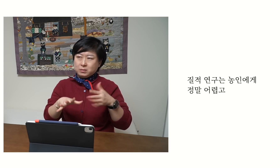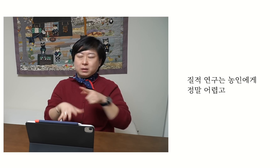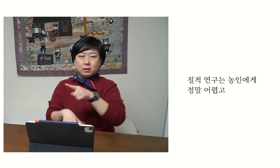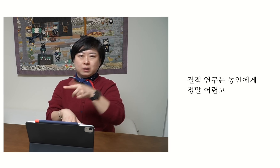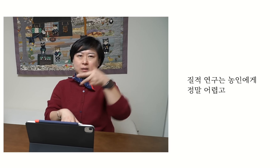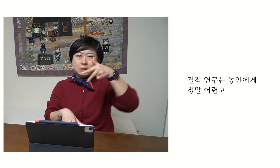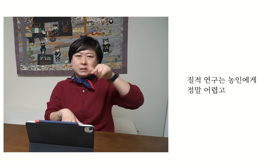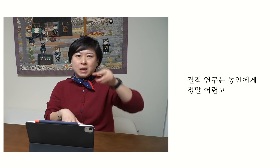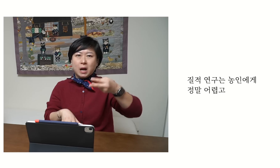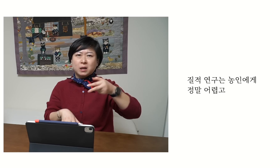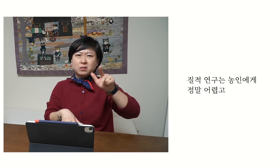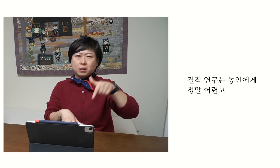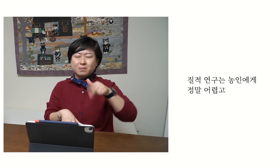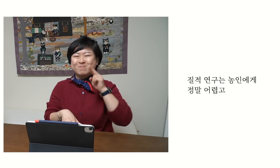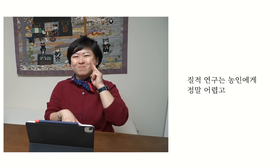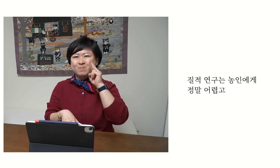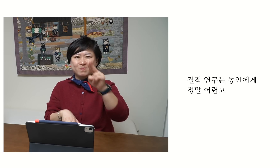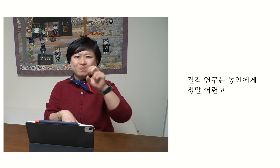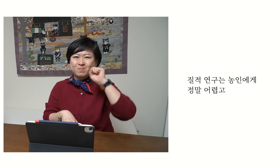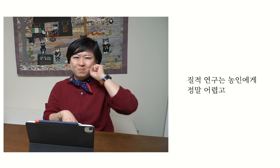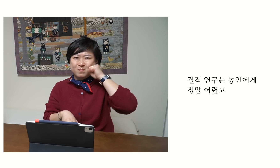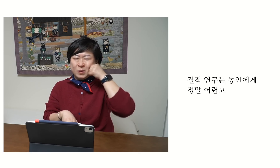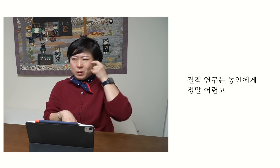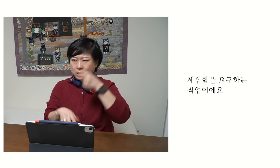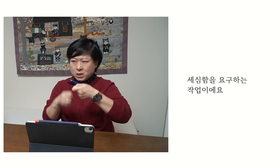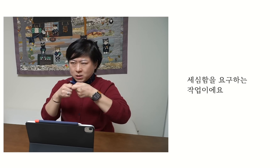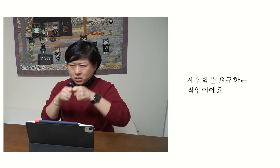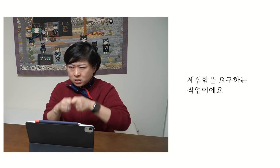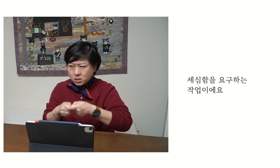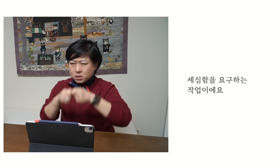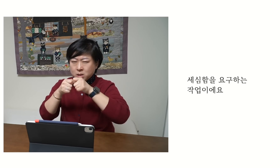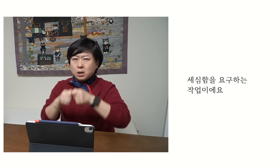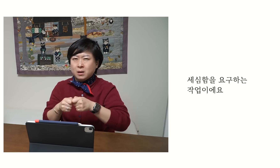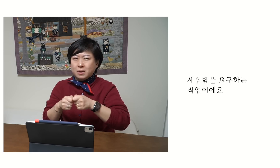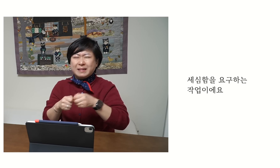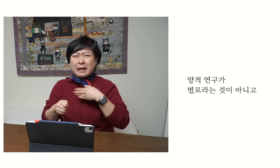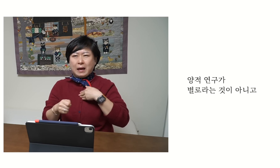Qualitative research is a very difficult and demanding task for the deaf.